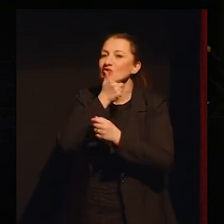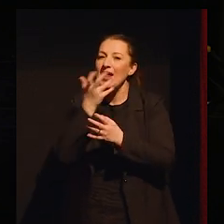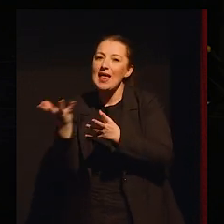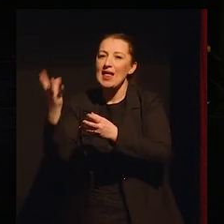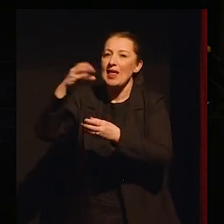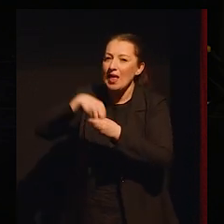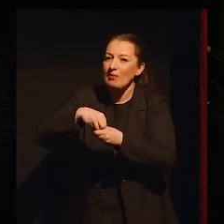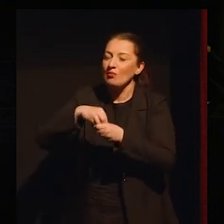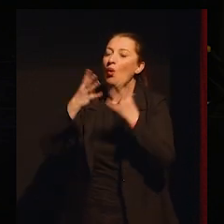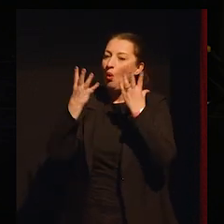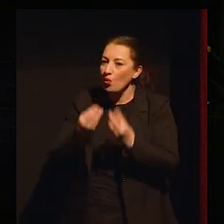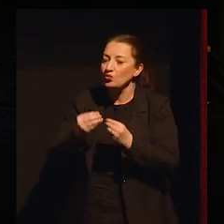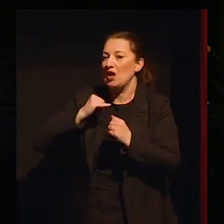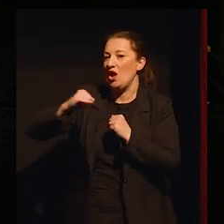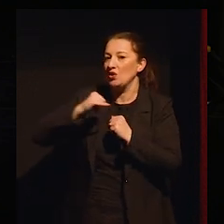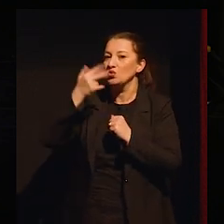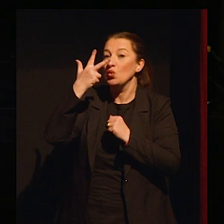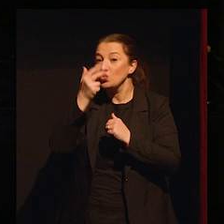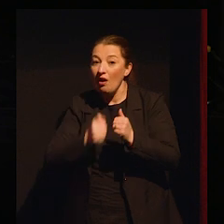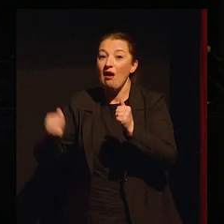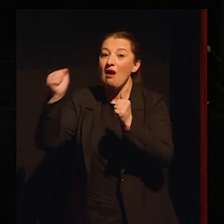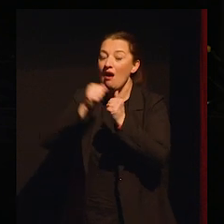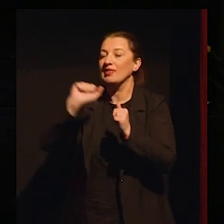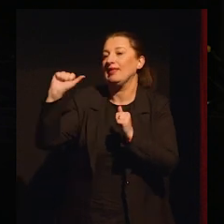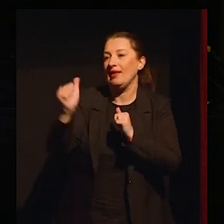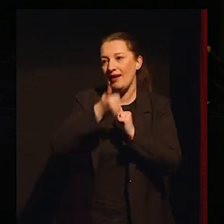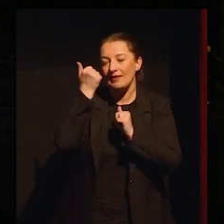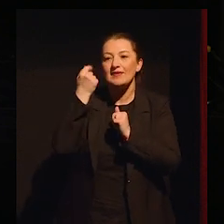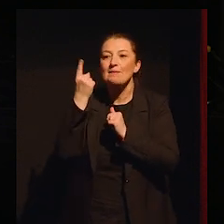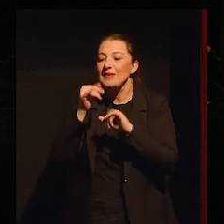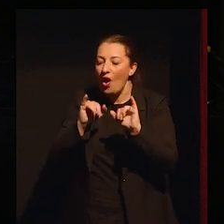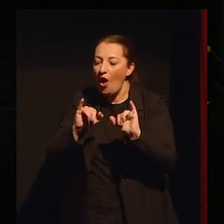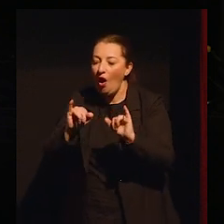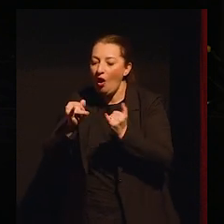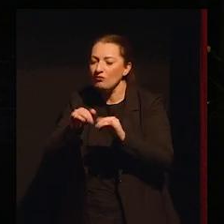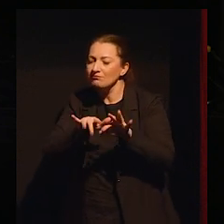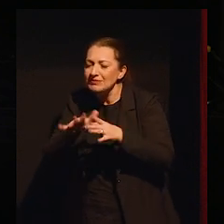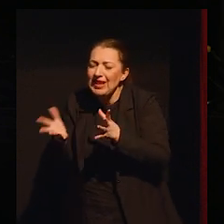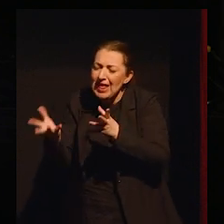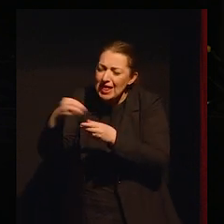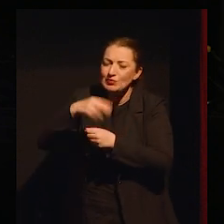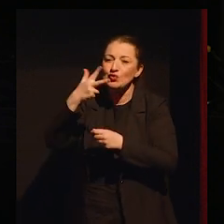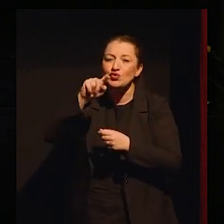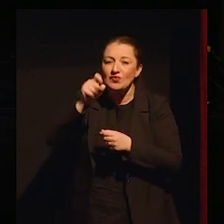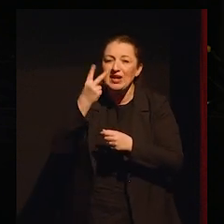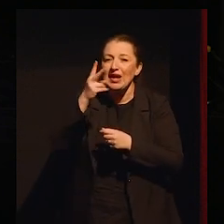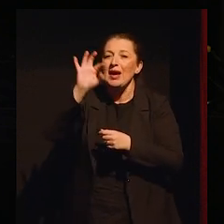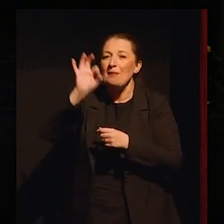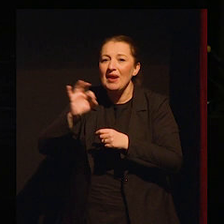and the music industry, the gaming industry is about three times that, with 3.2 billion players.